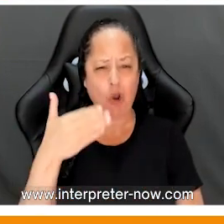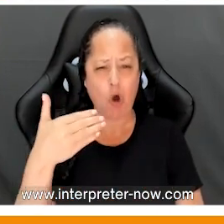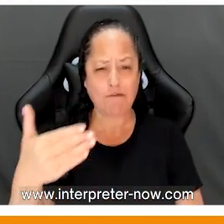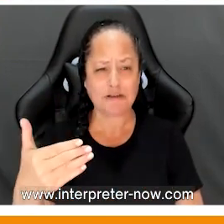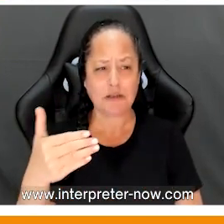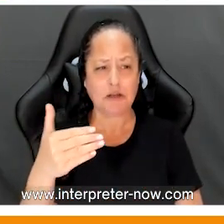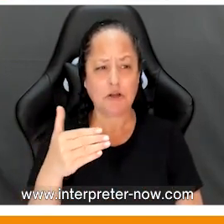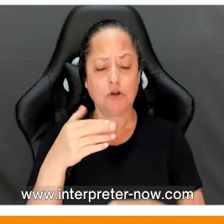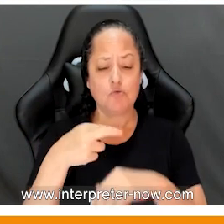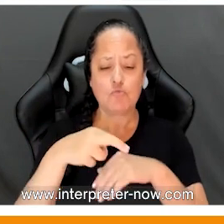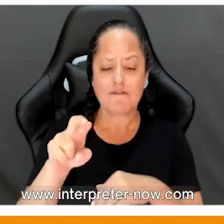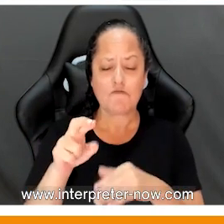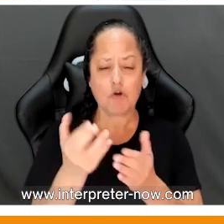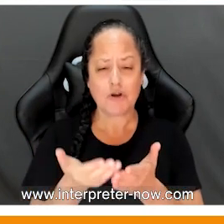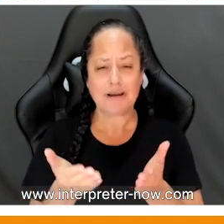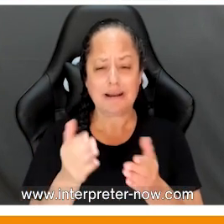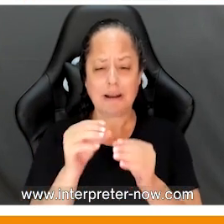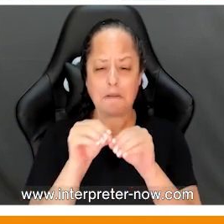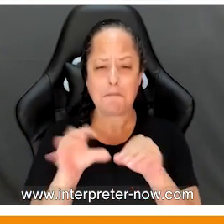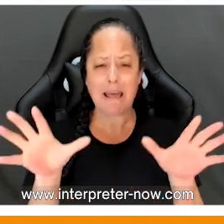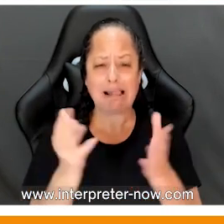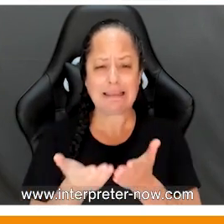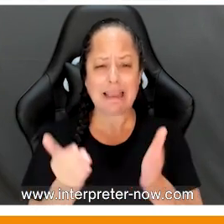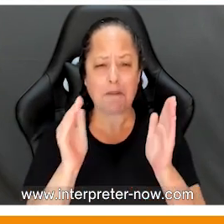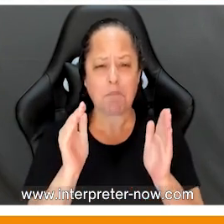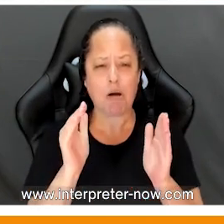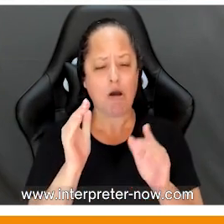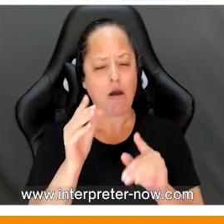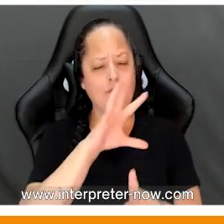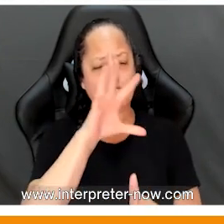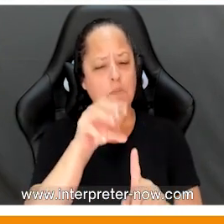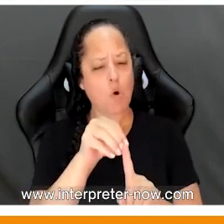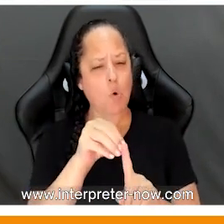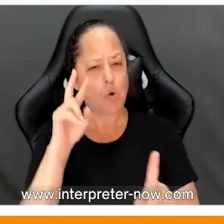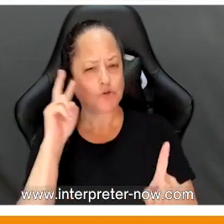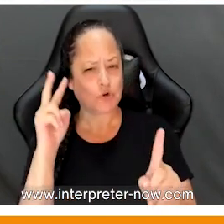But when referring to the melting pot, people often refer to it from a cultural standpoint.